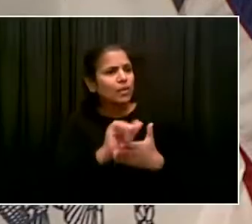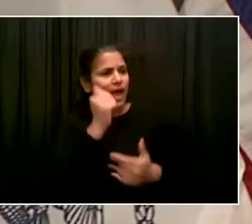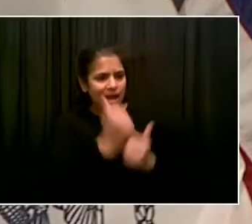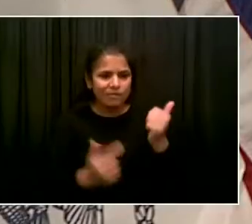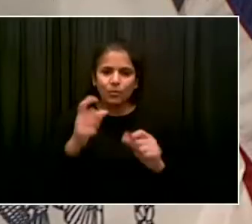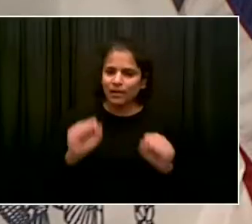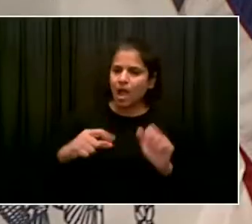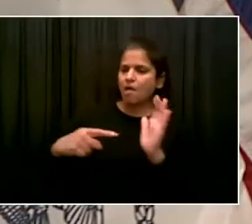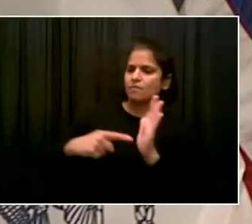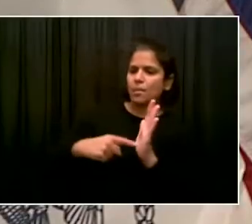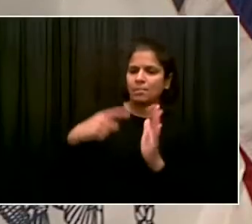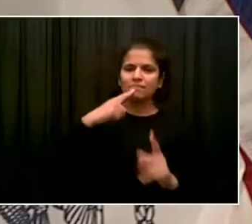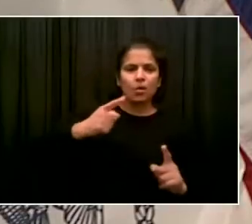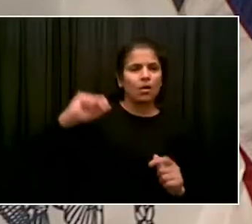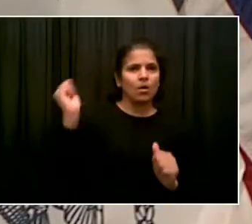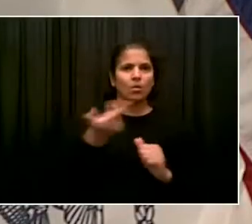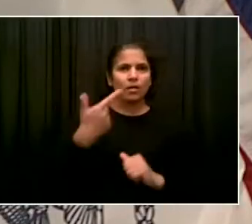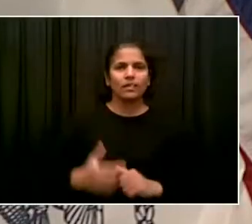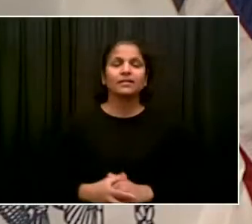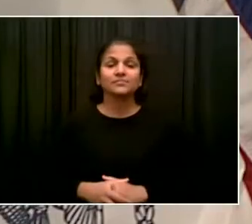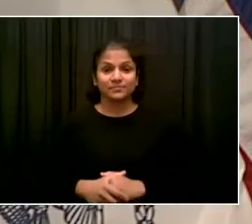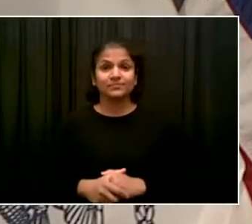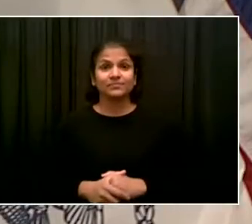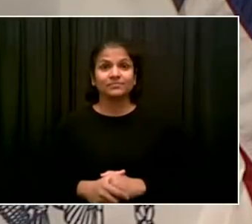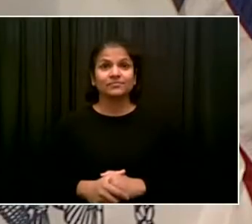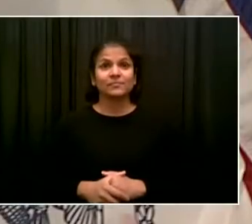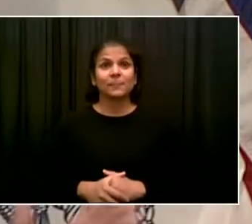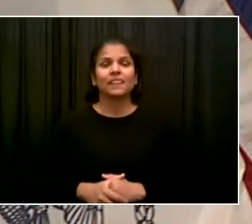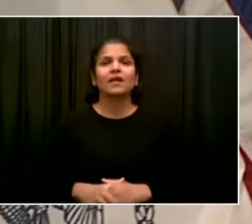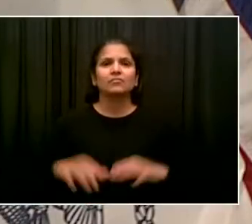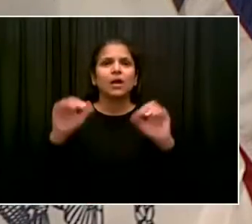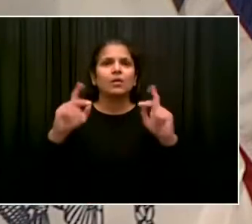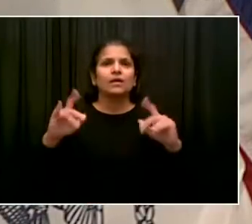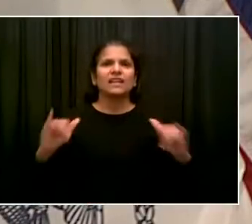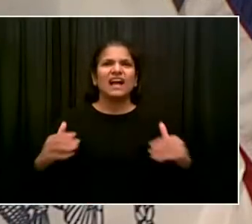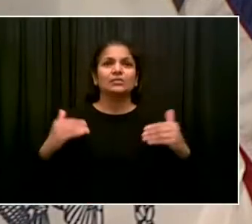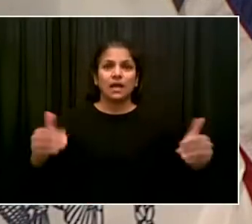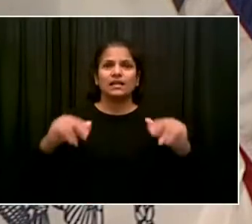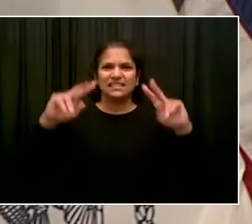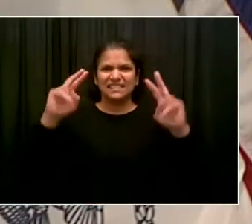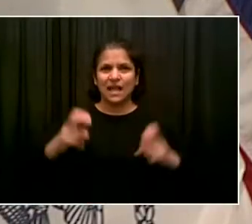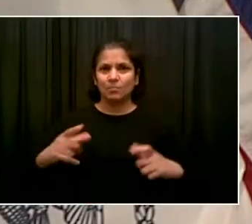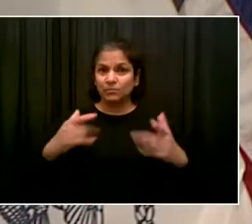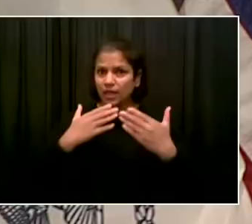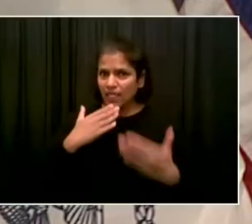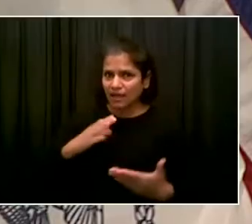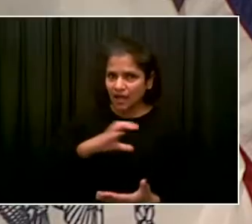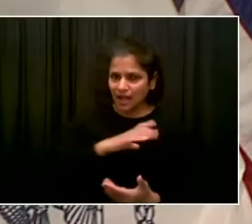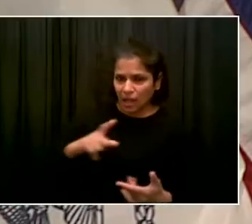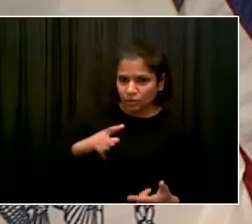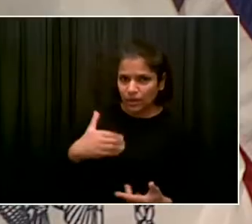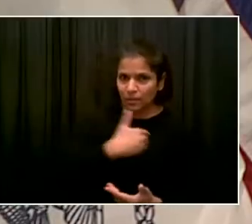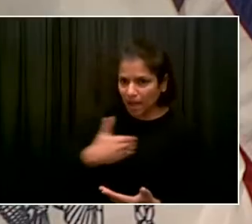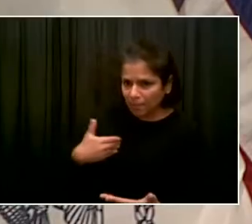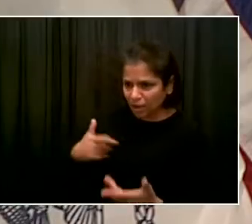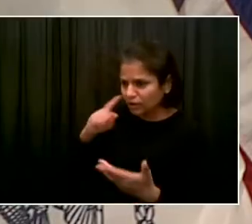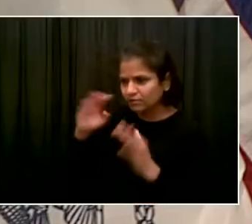STUFF TO KEEP THIS AFFORDABLE. LET'S GO TO